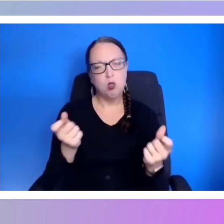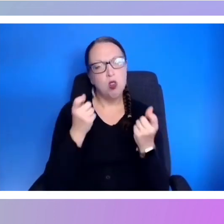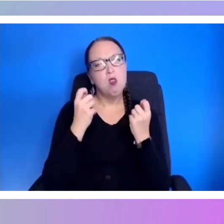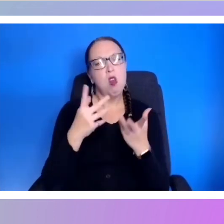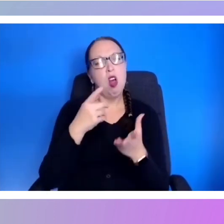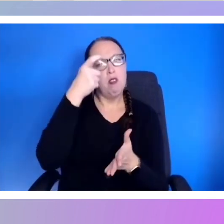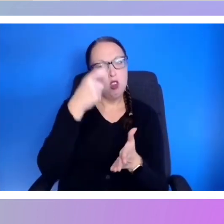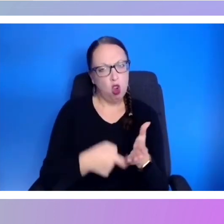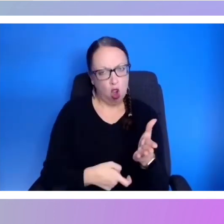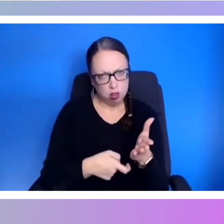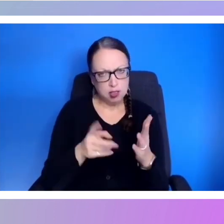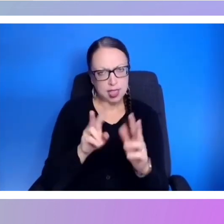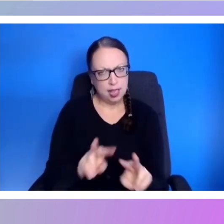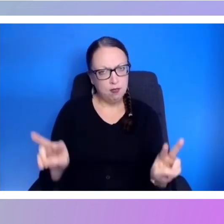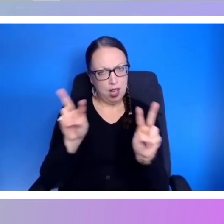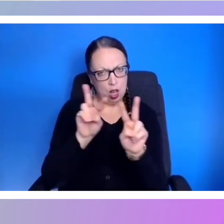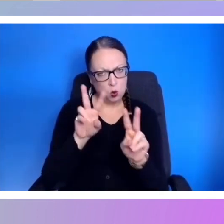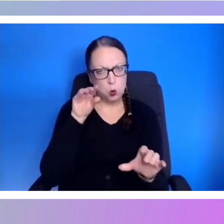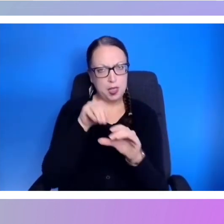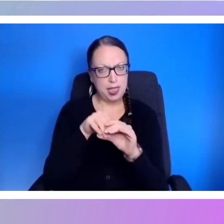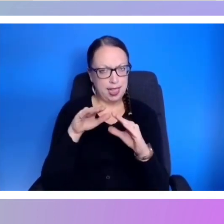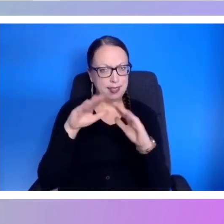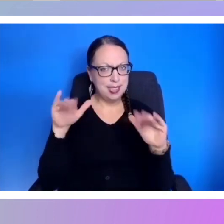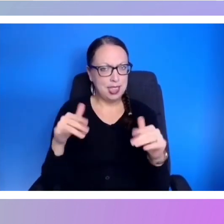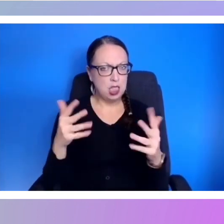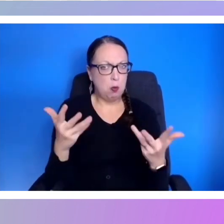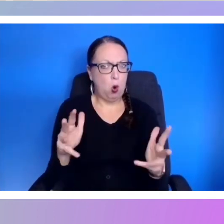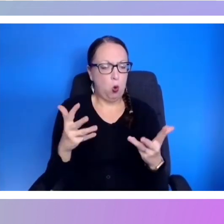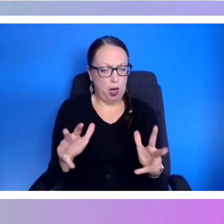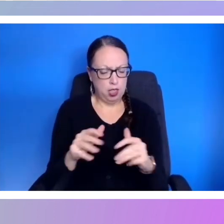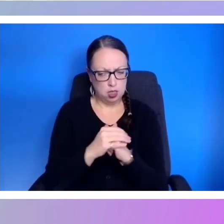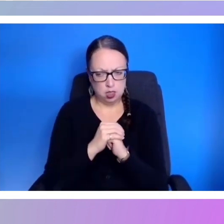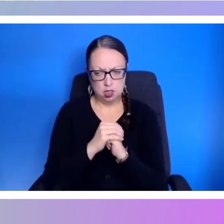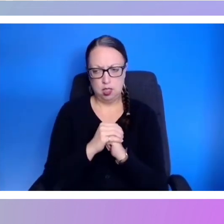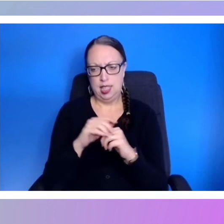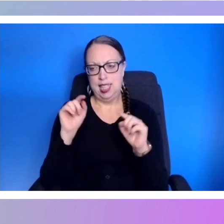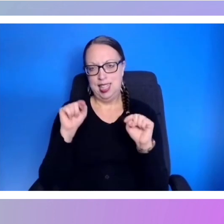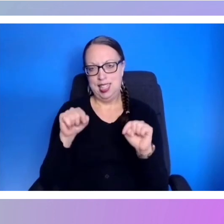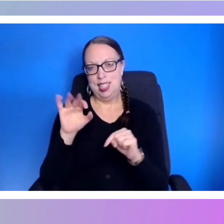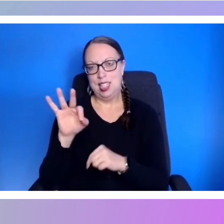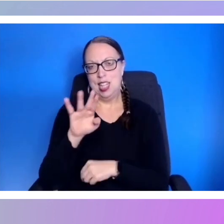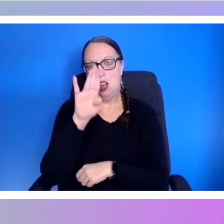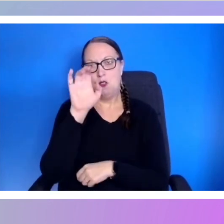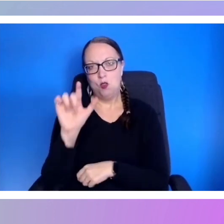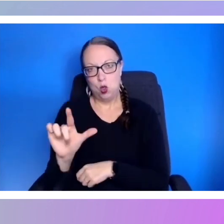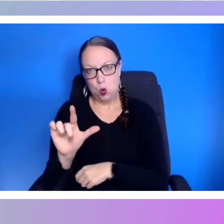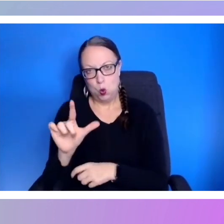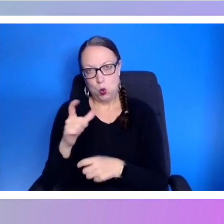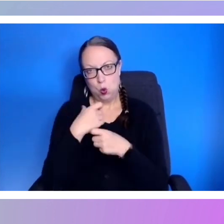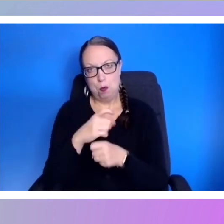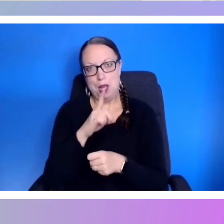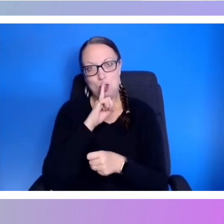and value in the system already this is just that fuel to ensure that that cost is working for you